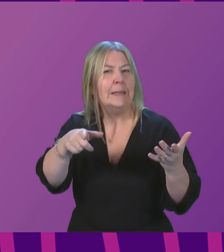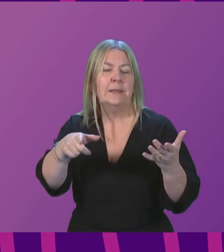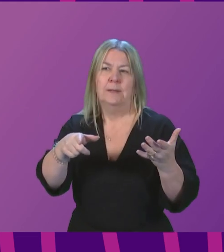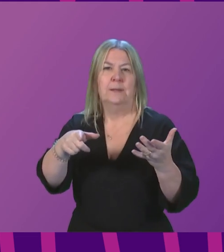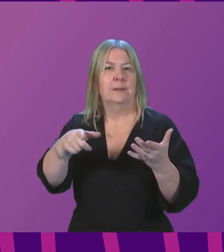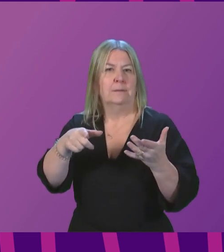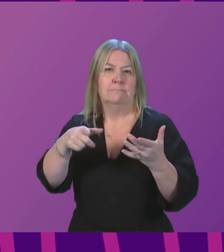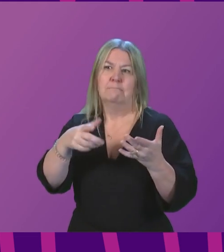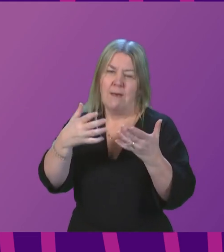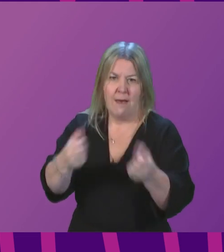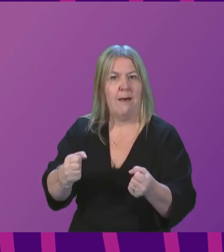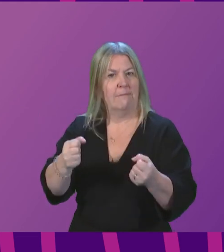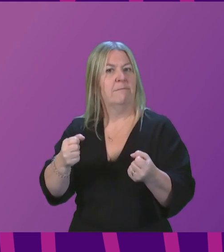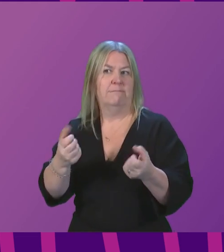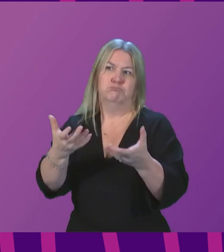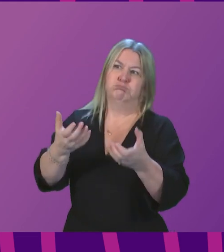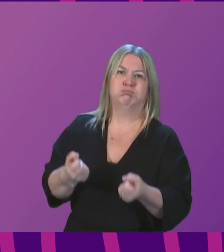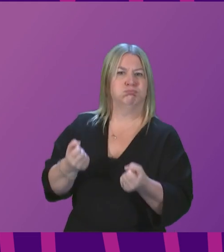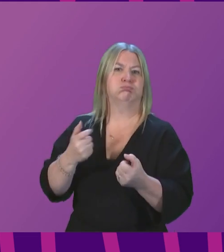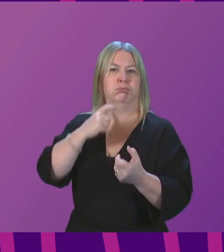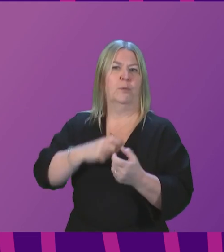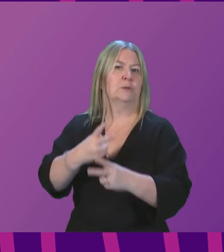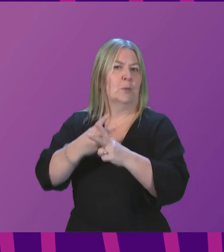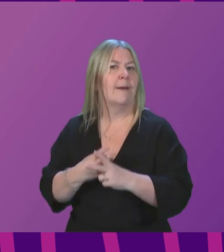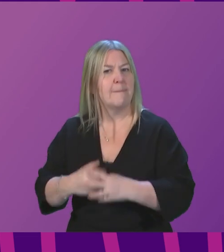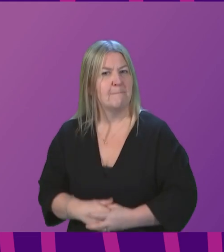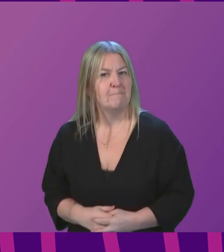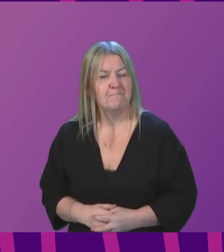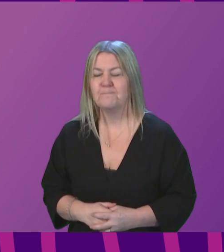up free personal care entitlement.